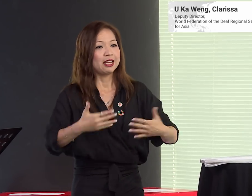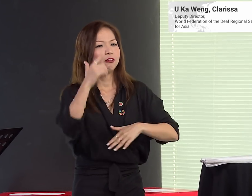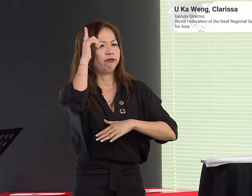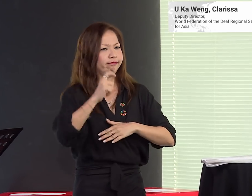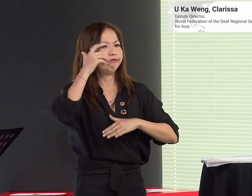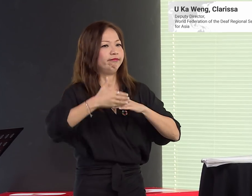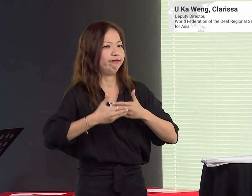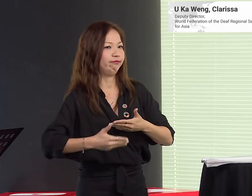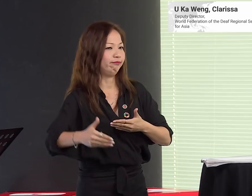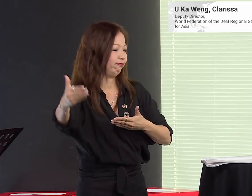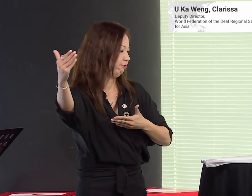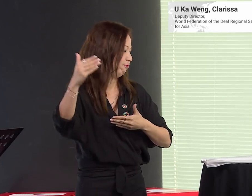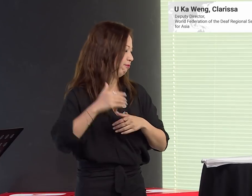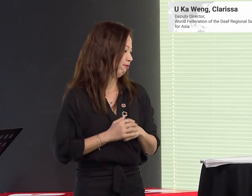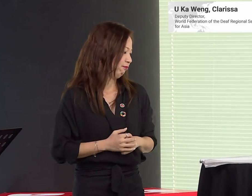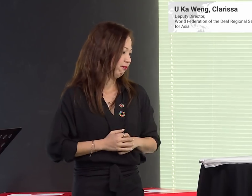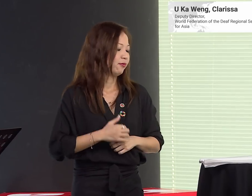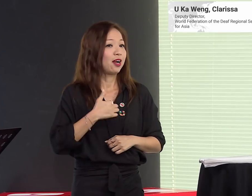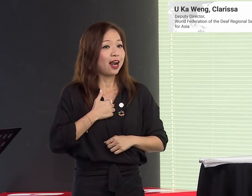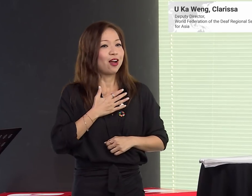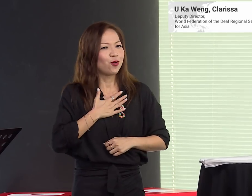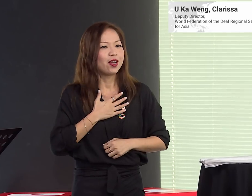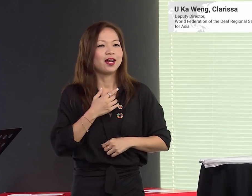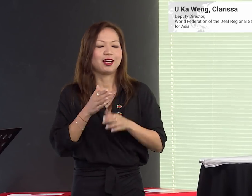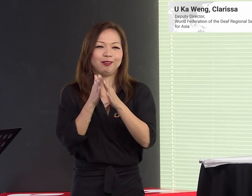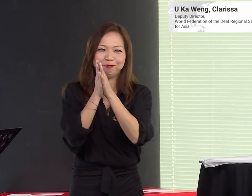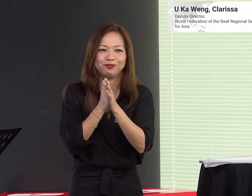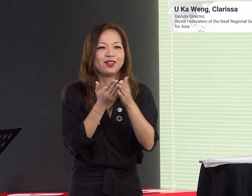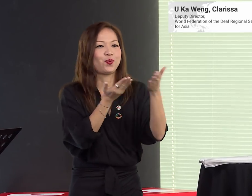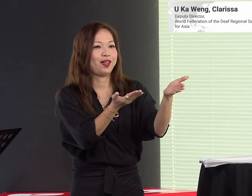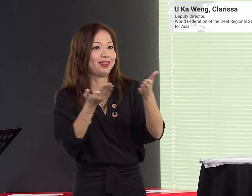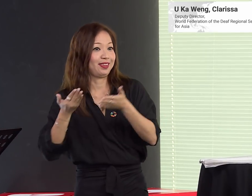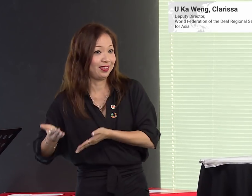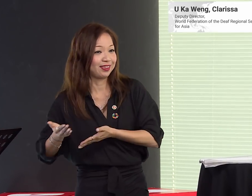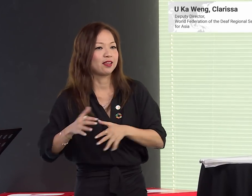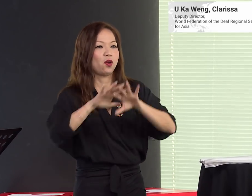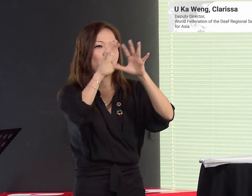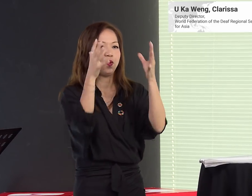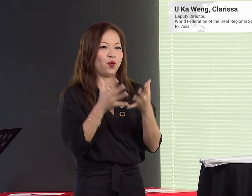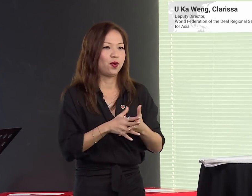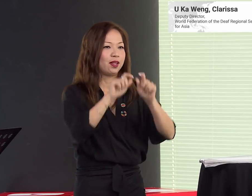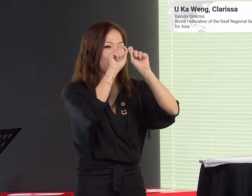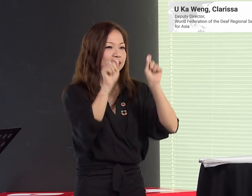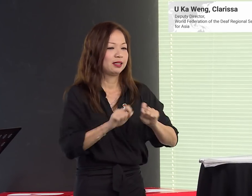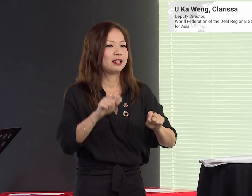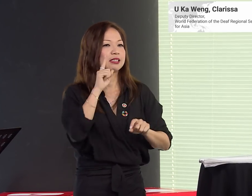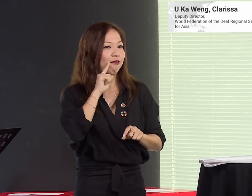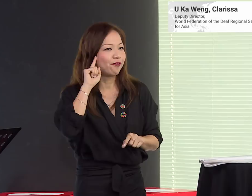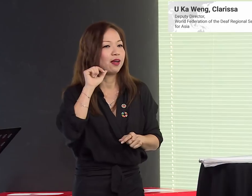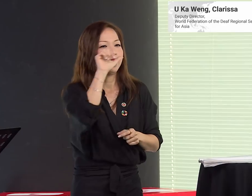I look forward to your support and your cooperation with this very special celebration. It's a great day to come together, a very important day.